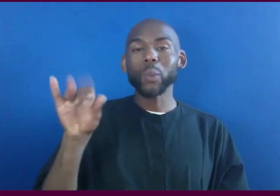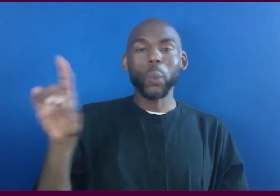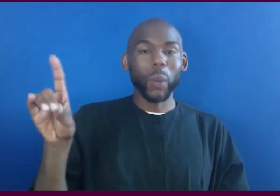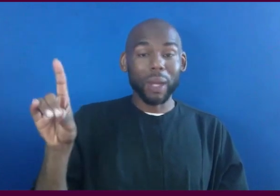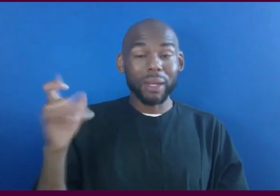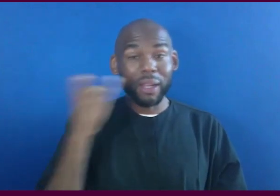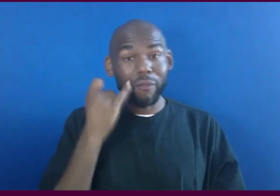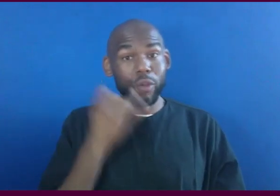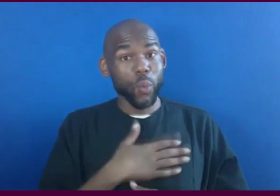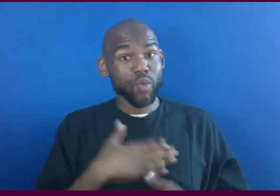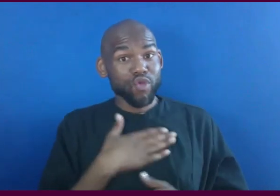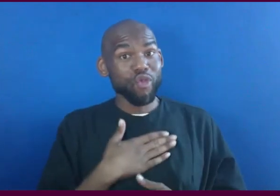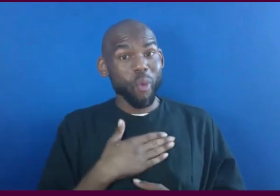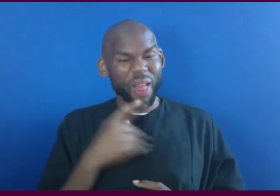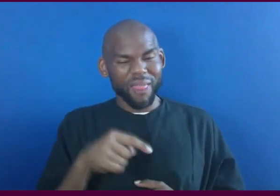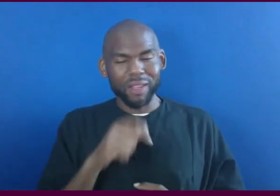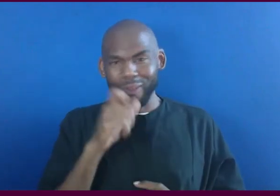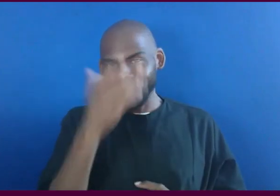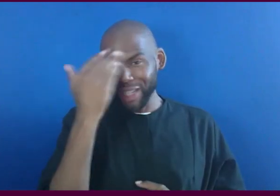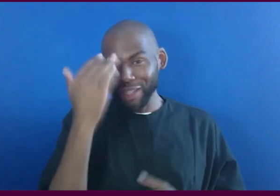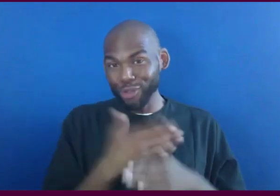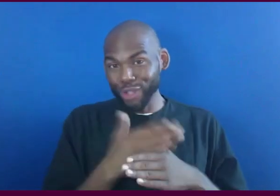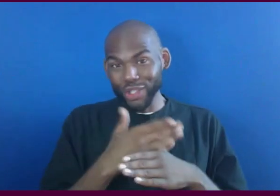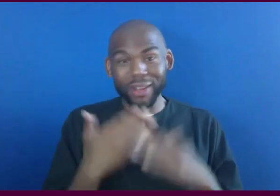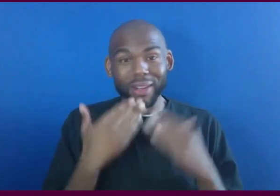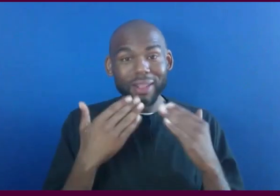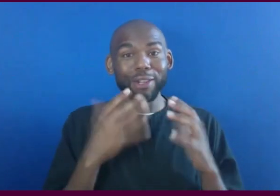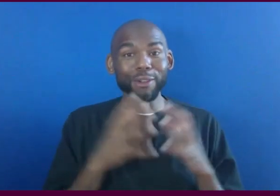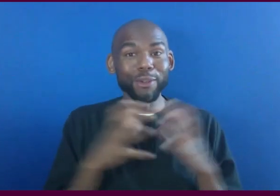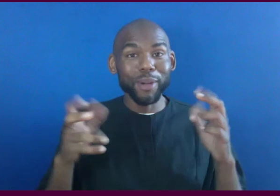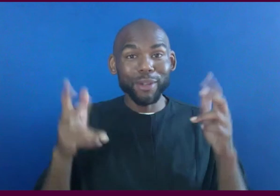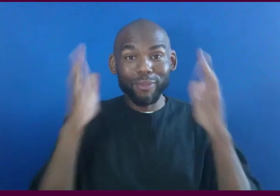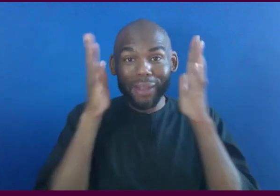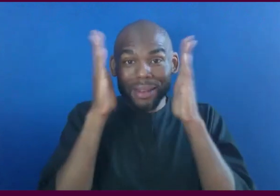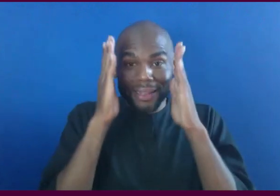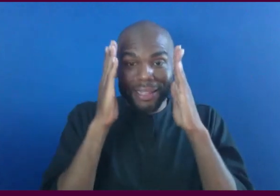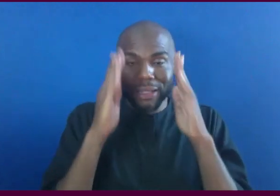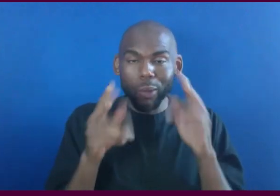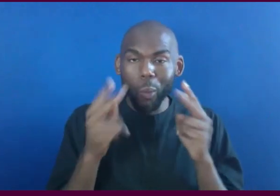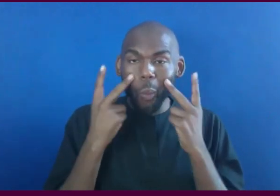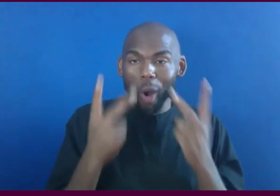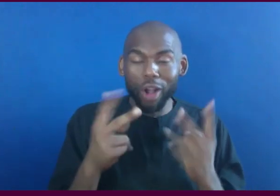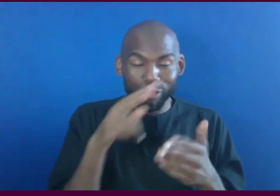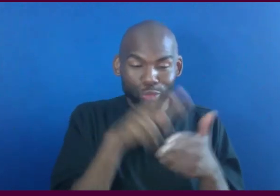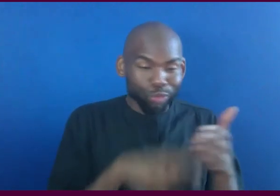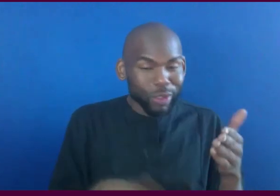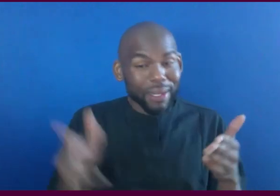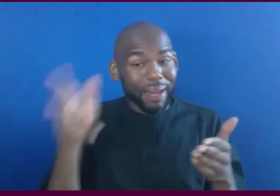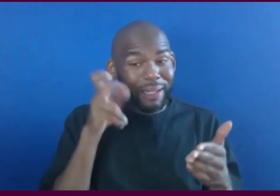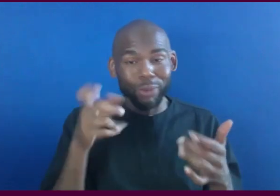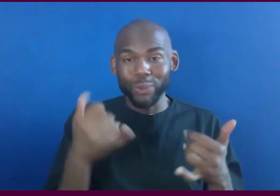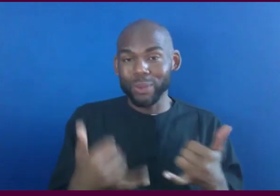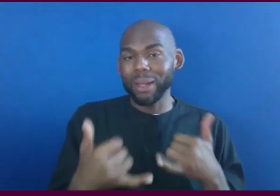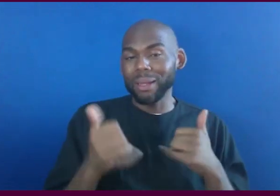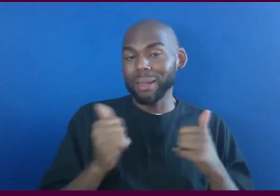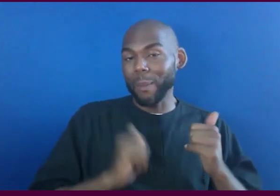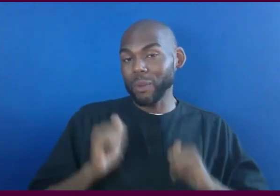And if you enjoyed today's episode, don't forget to share it. Now, thank you so, so much for listening to, watching or reading today's episode.